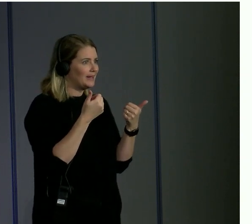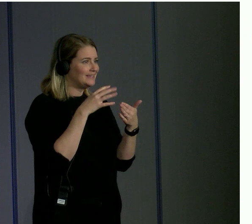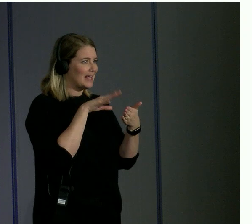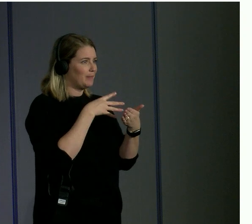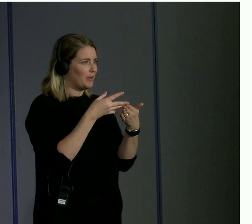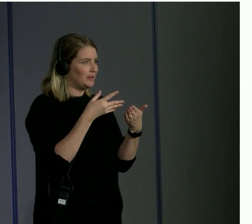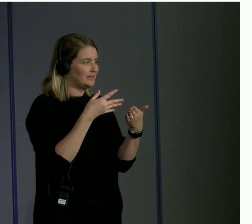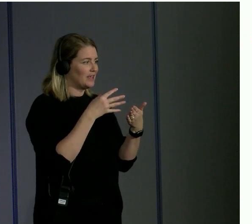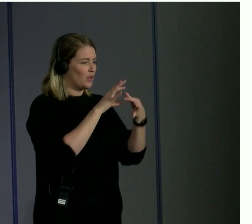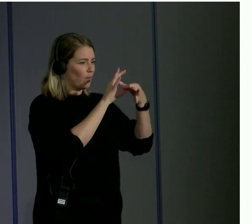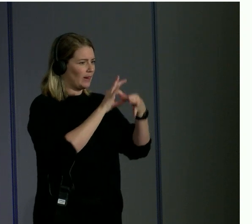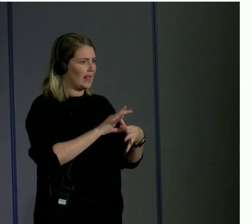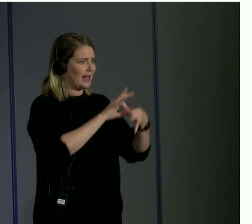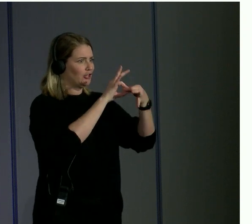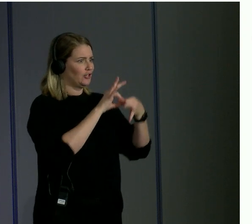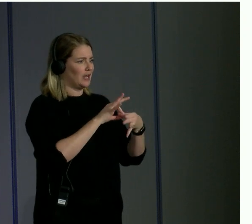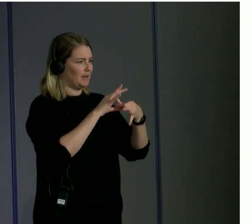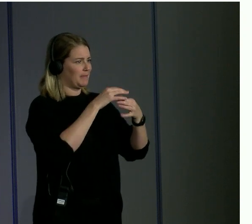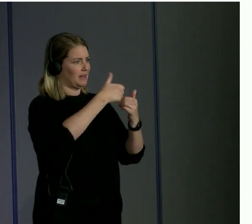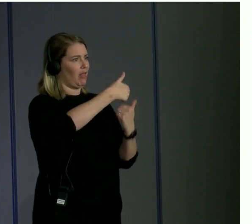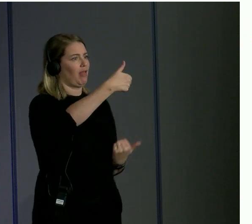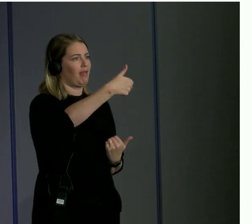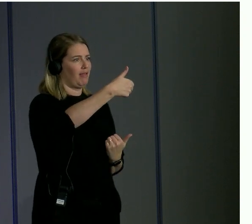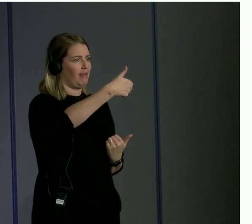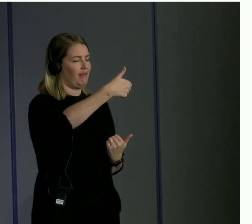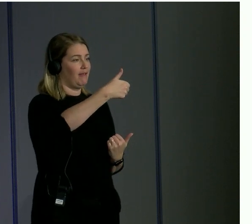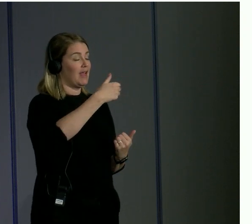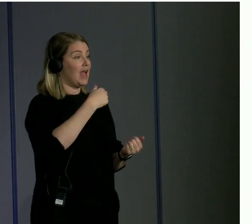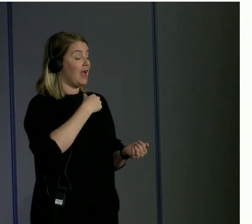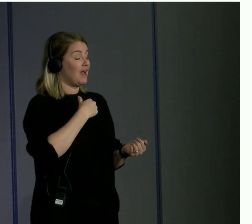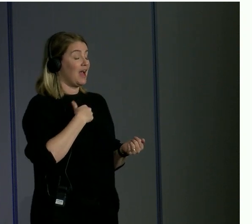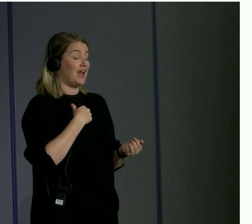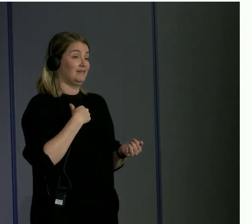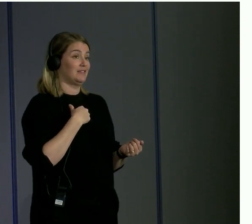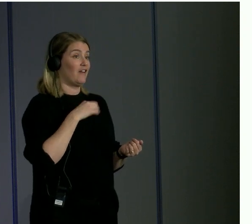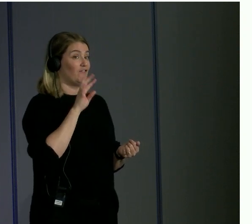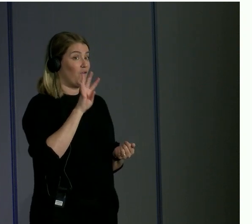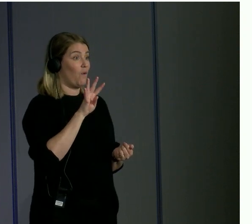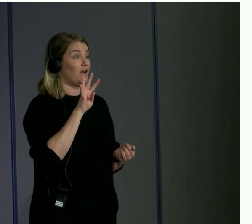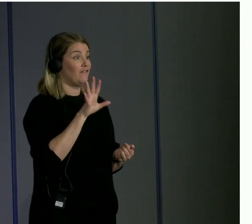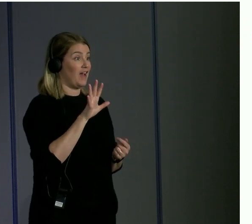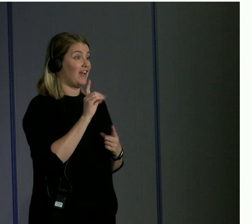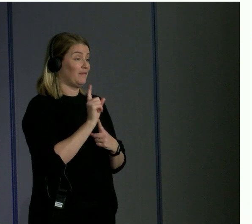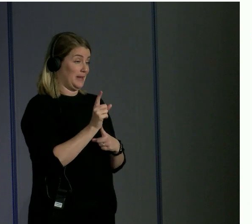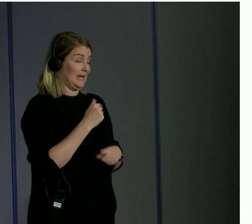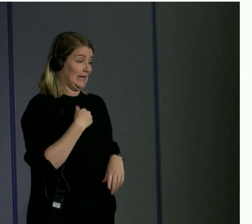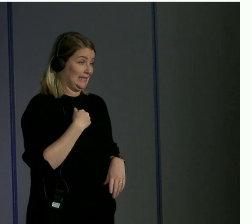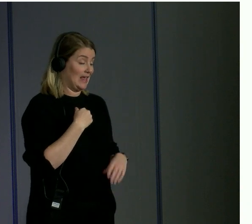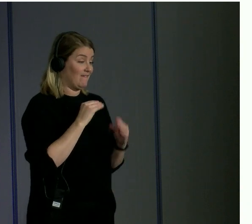relationship between this data is broken. I spent 45 minutes fixing this table.